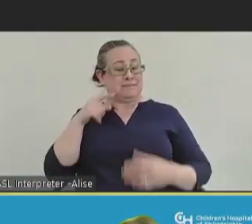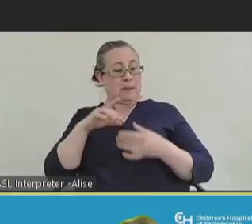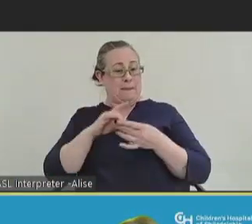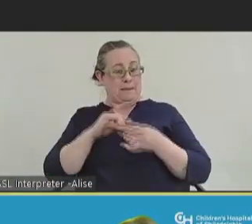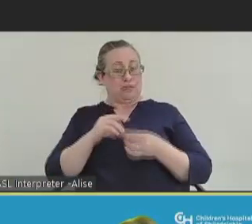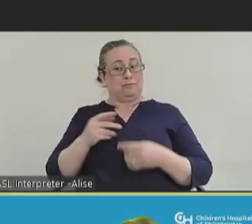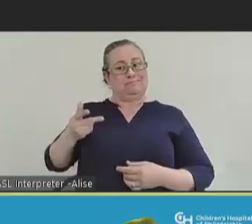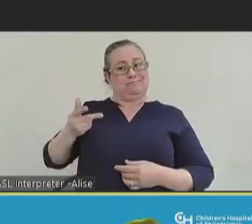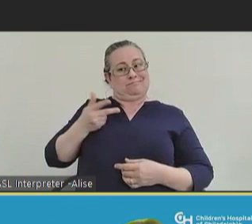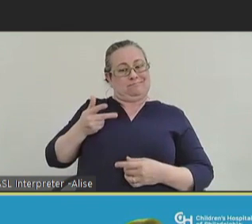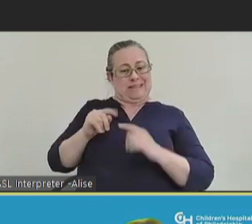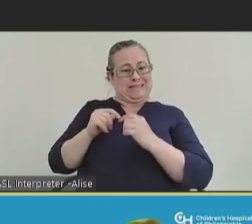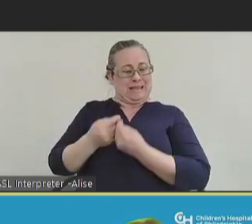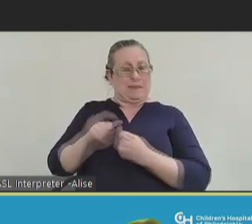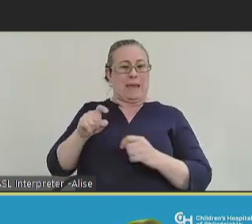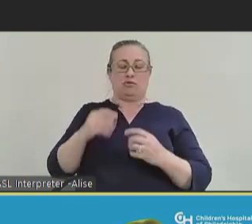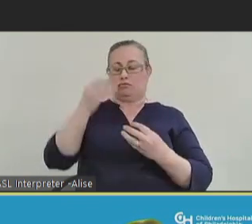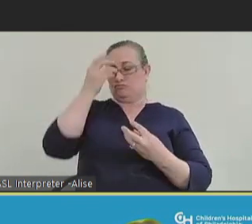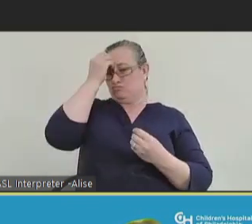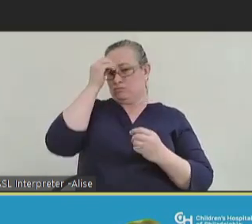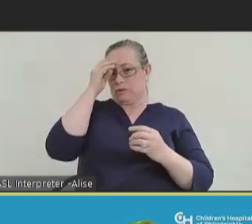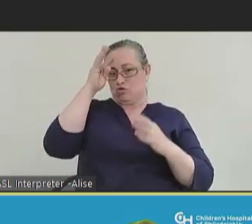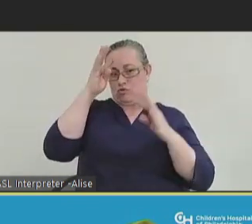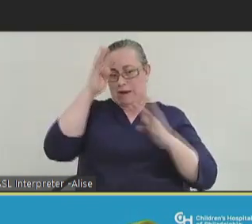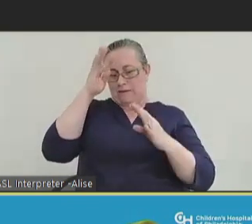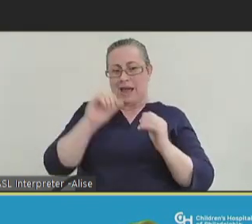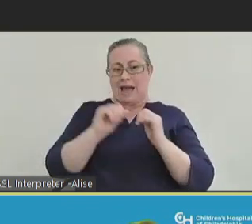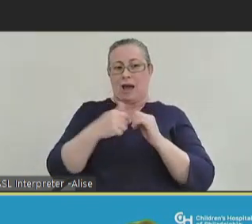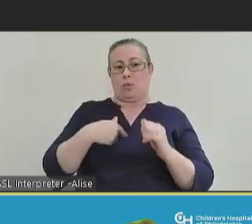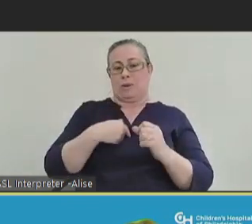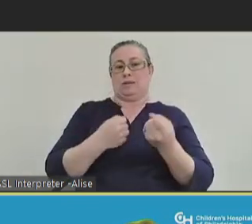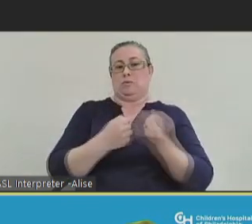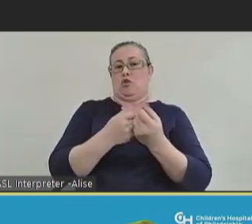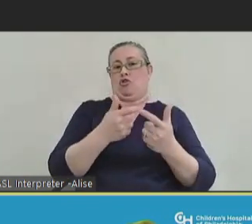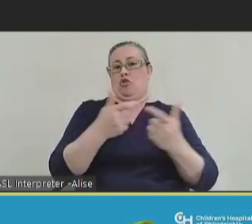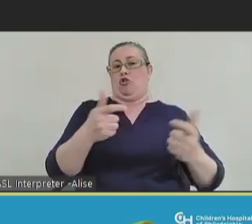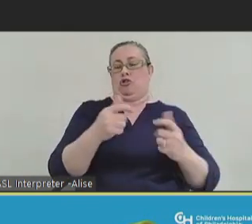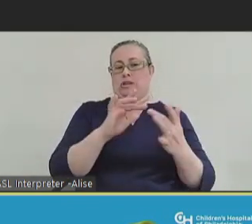we have to think creatively about how we support our large ambulatory network. Given the changing